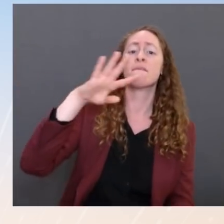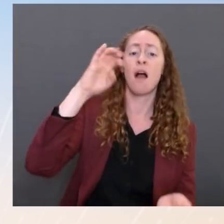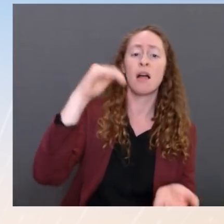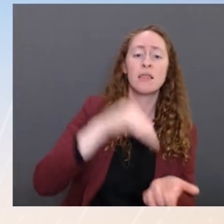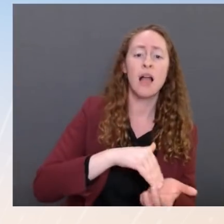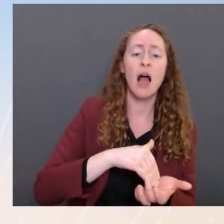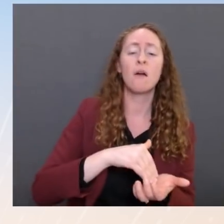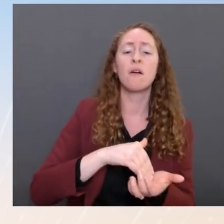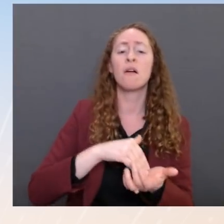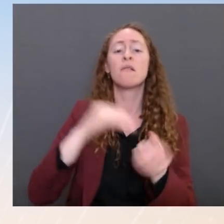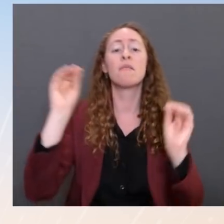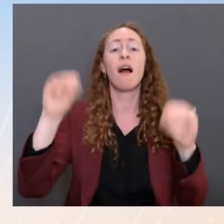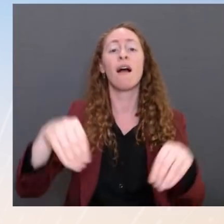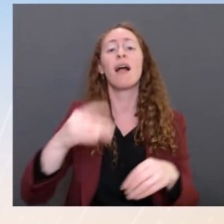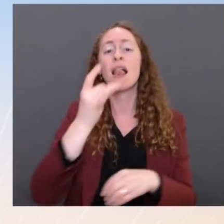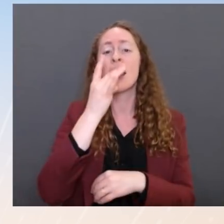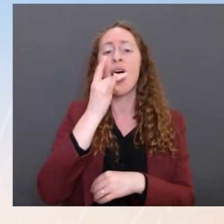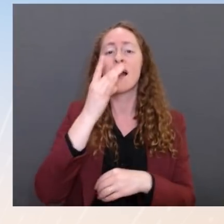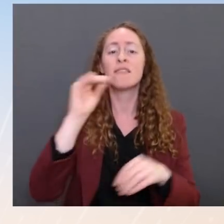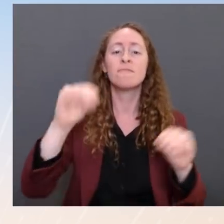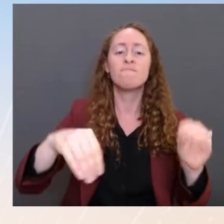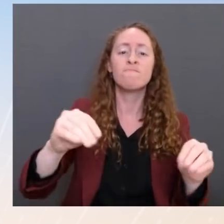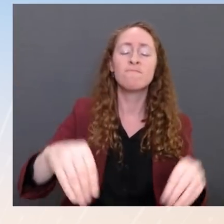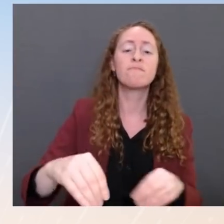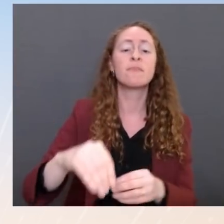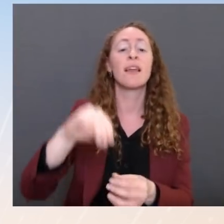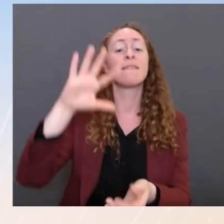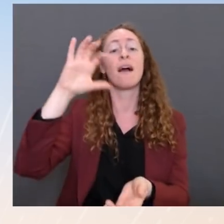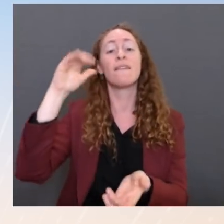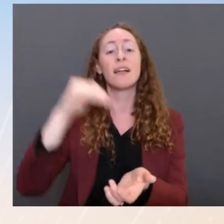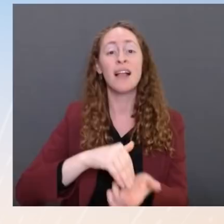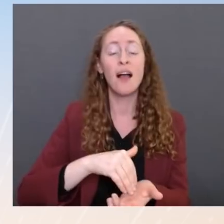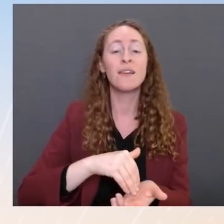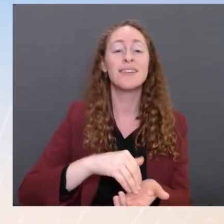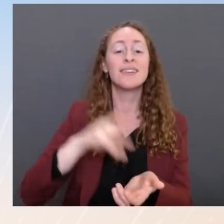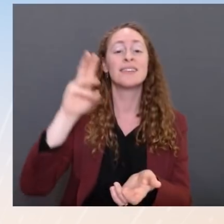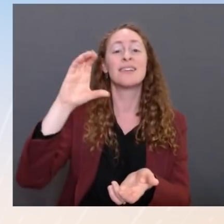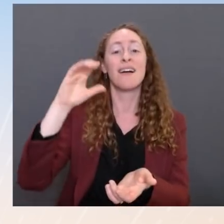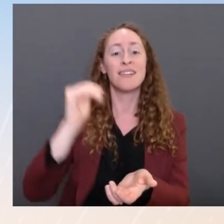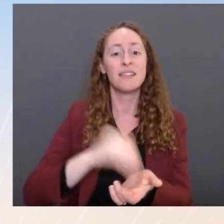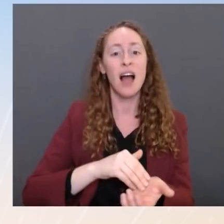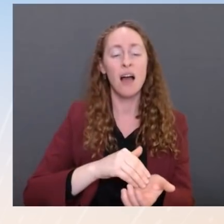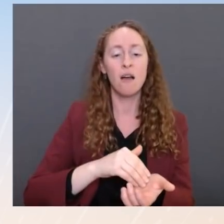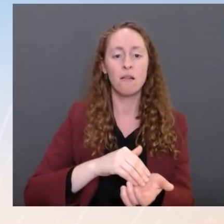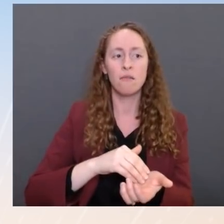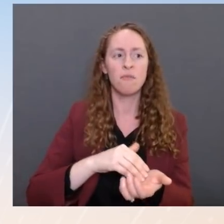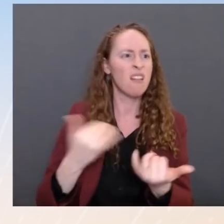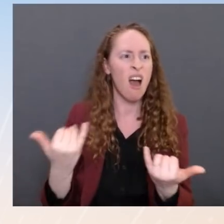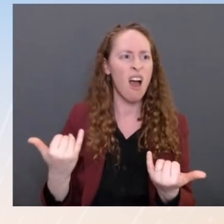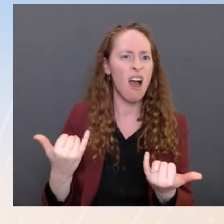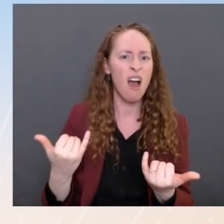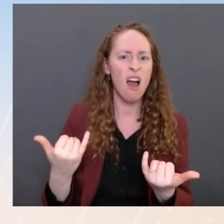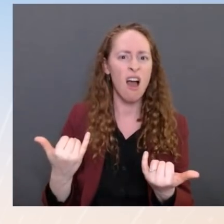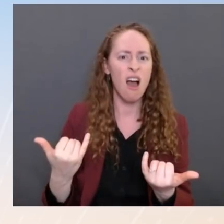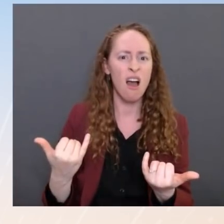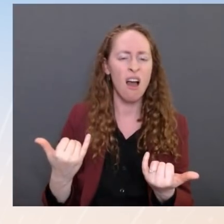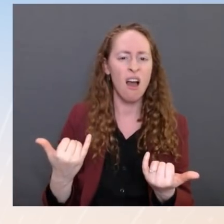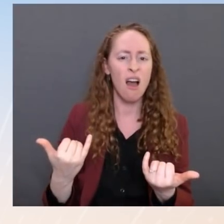His only public comments were prerecorded remarks to the Global COVID Summit. I guess I'm asking why not a more prominent remembrance